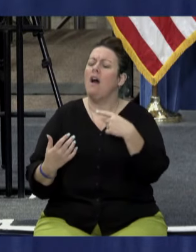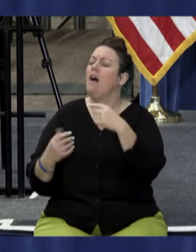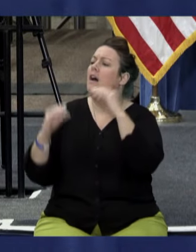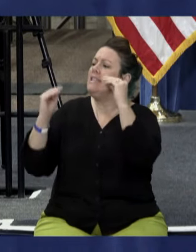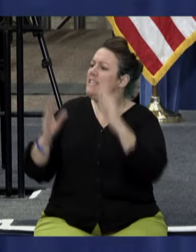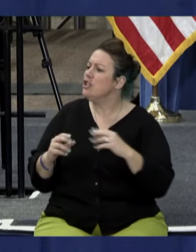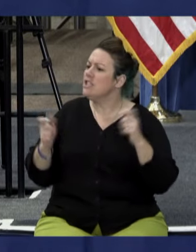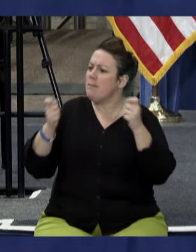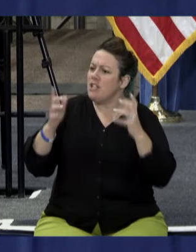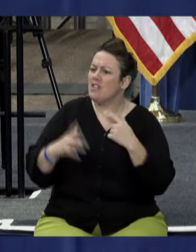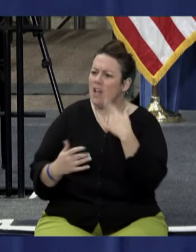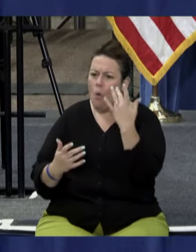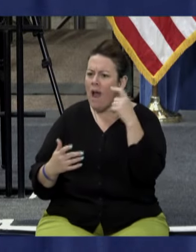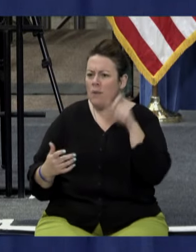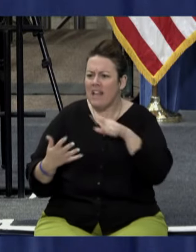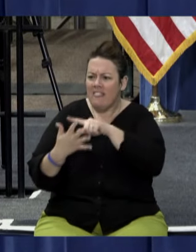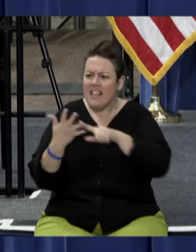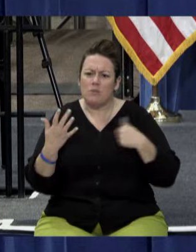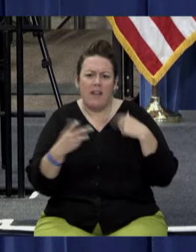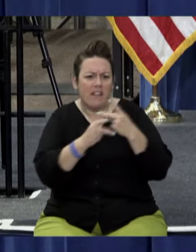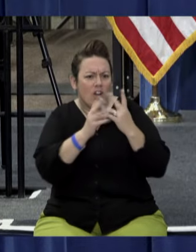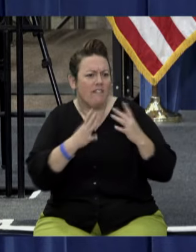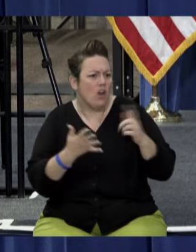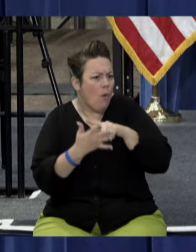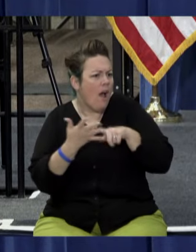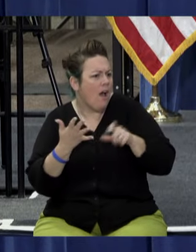go to the bathroom here. We had a caregiver here. And they -- and then always would have this. And